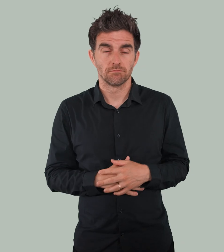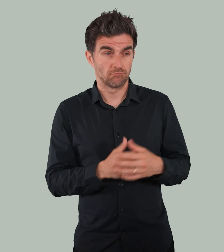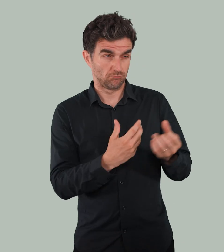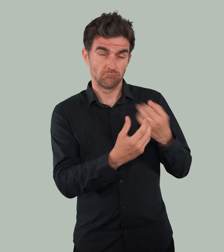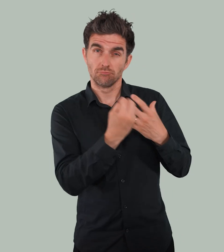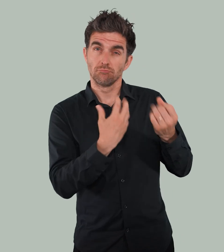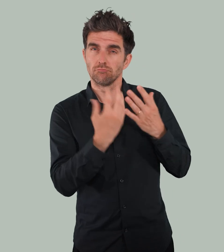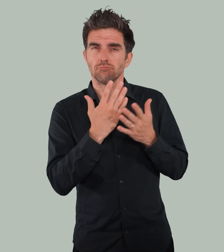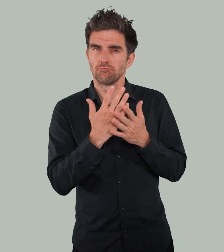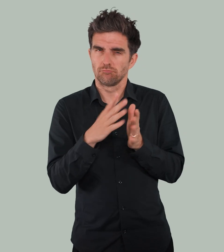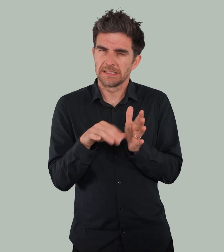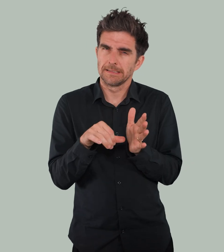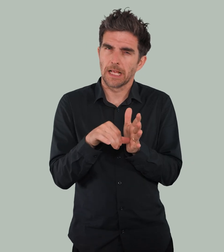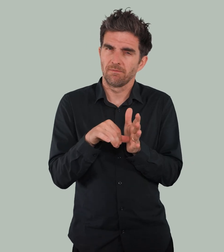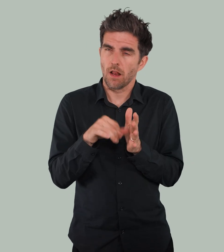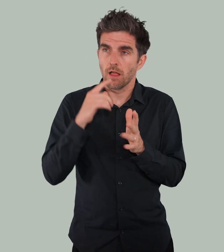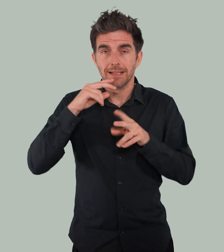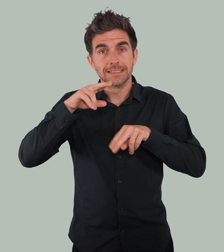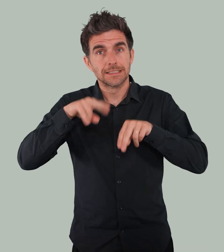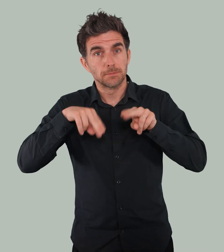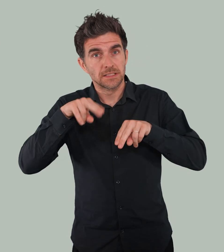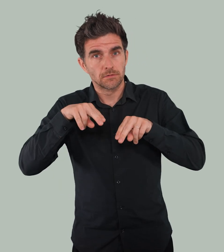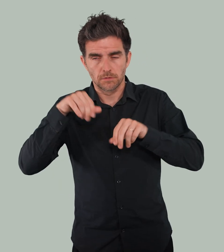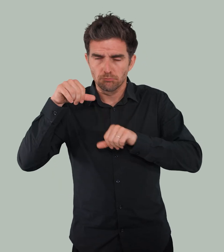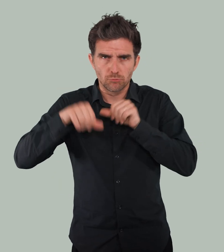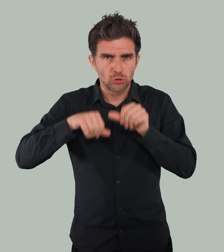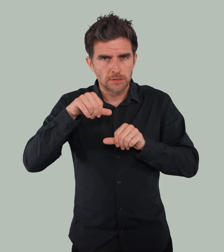Respondents say this can make it difficult for the assessment process to